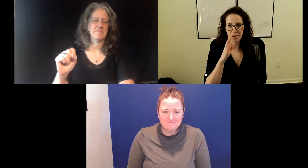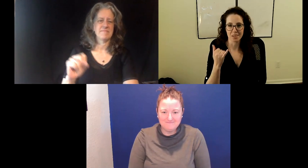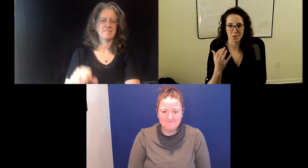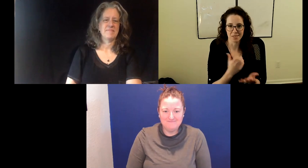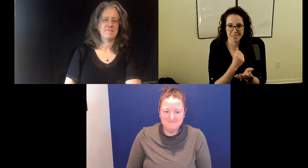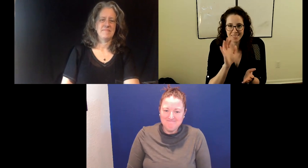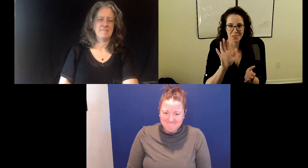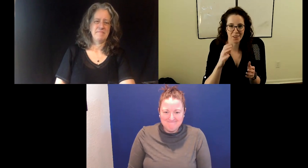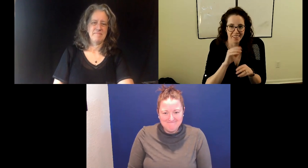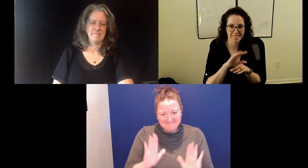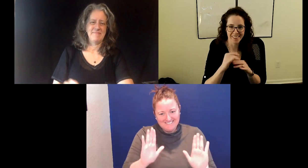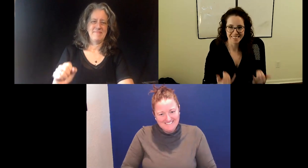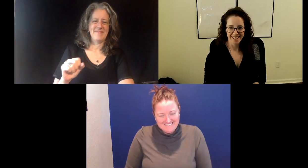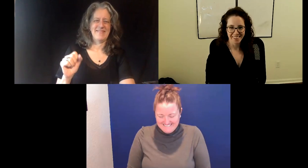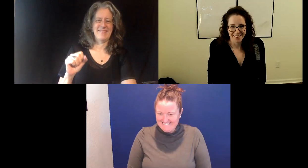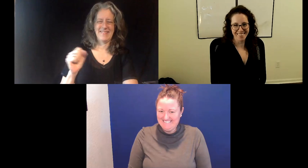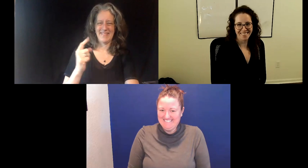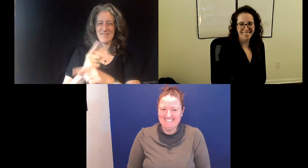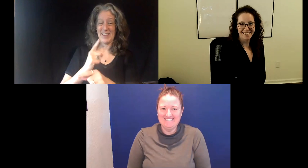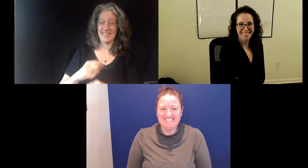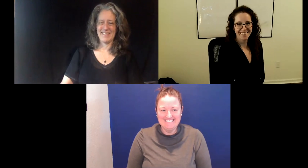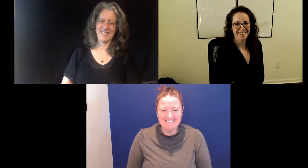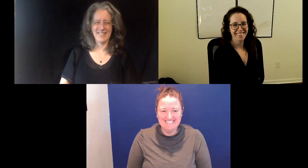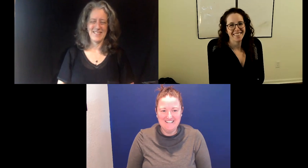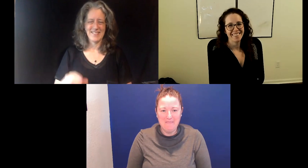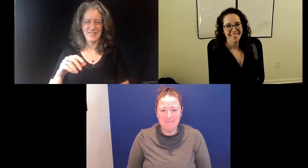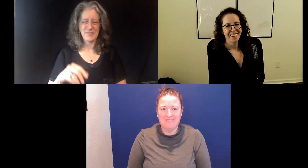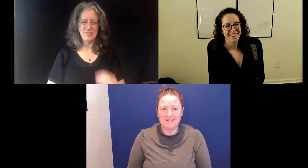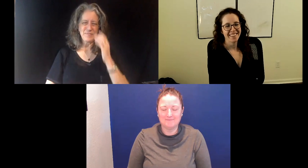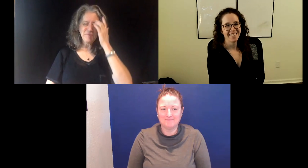some awkwardness yeah i think pretty soon you're going to be able to use that skill very quickly